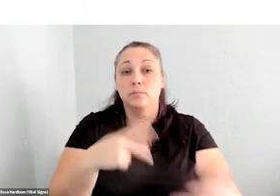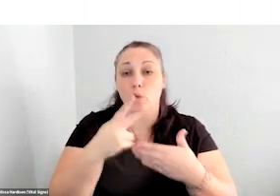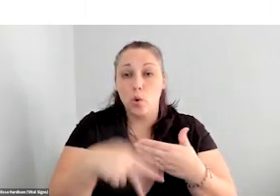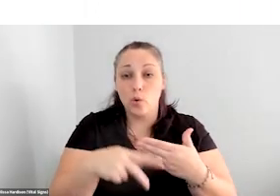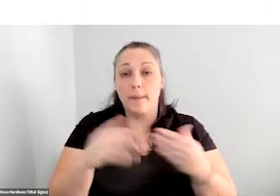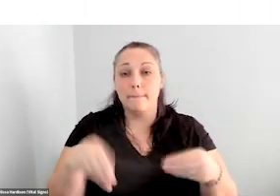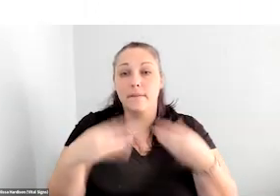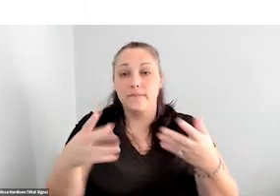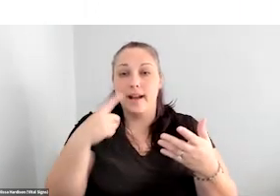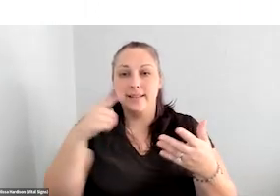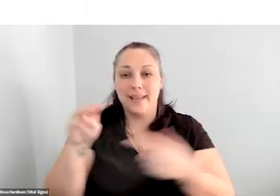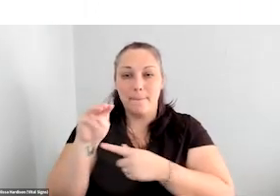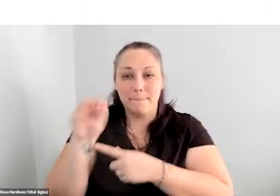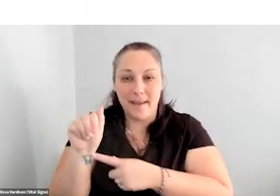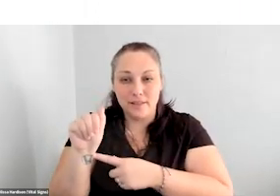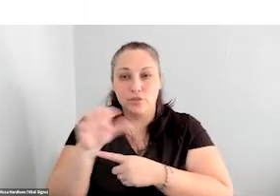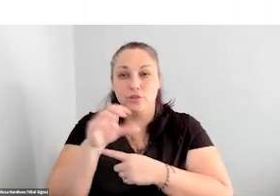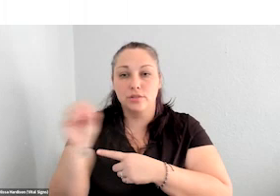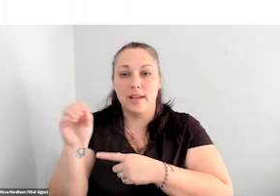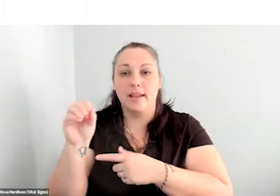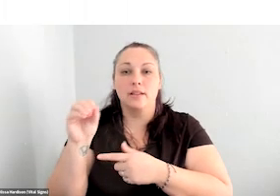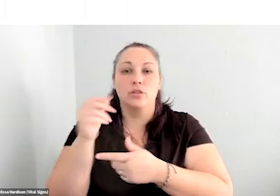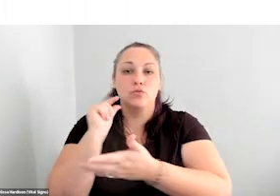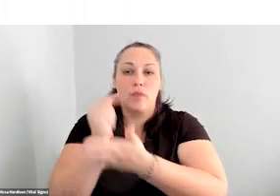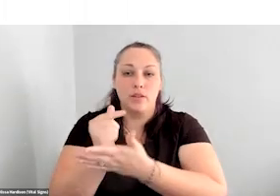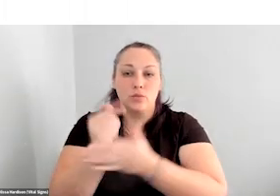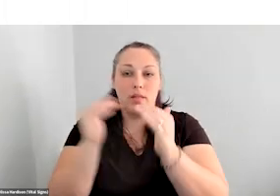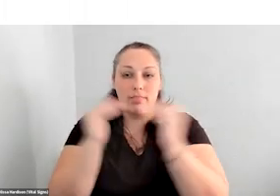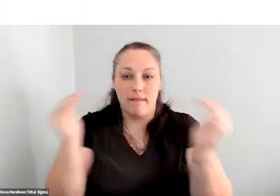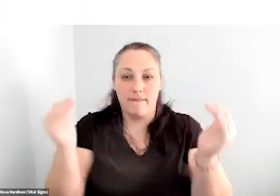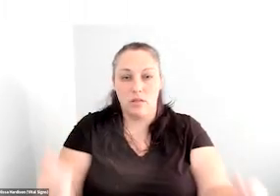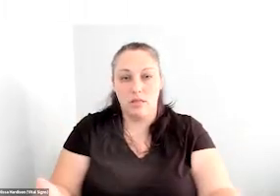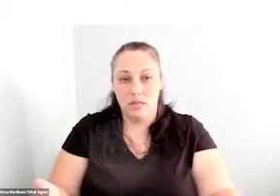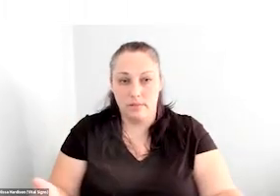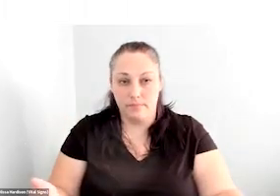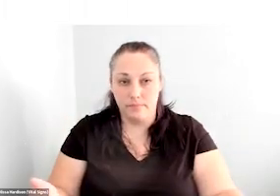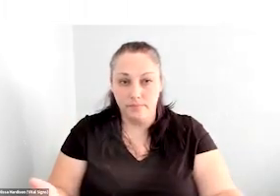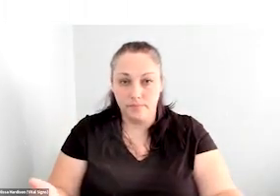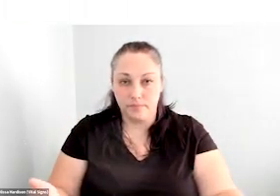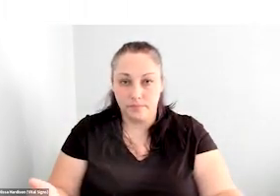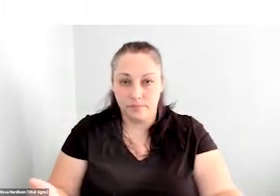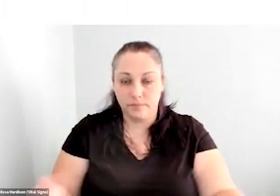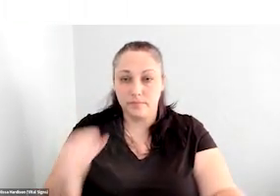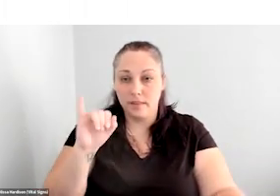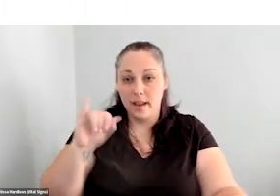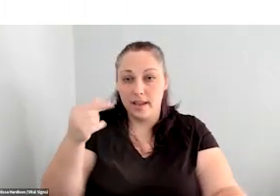The IGE program supports the testing and validation of approaches to STEM graduate education.